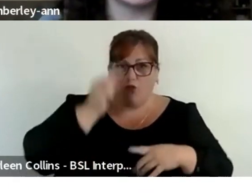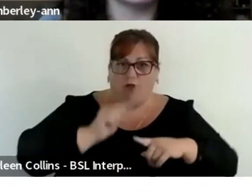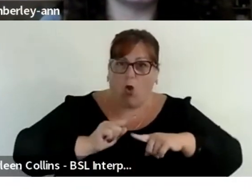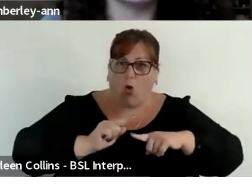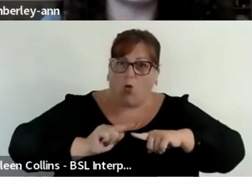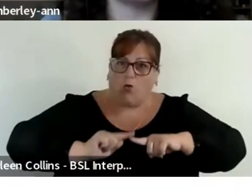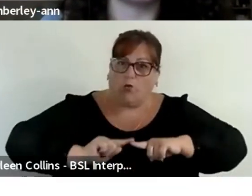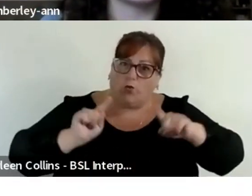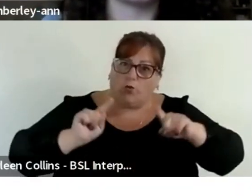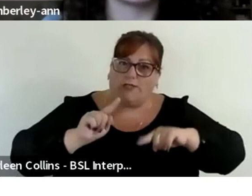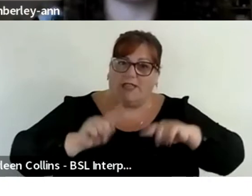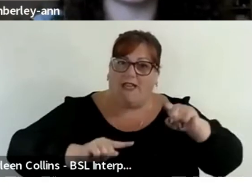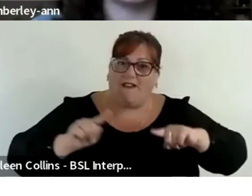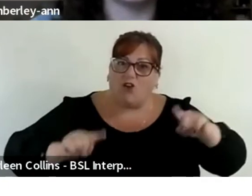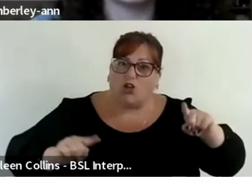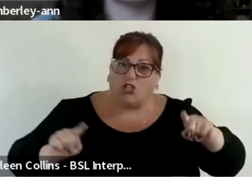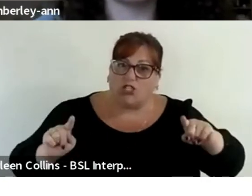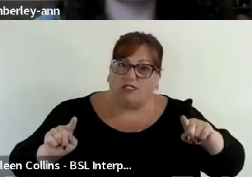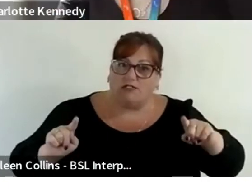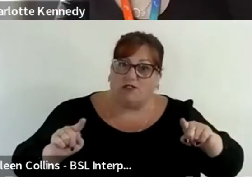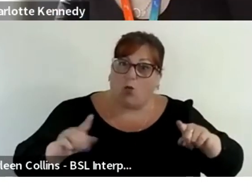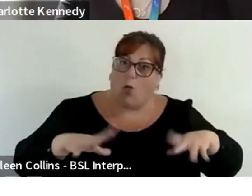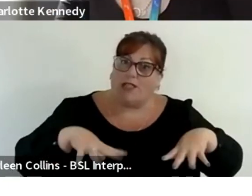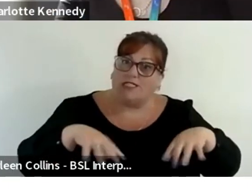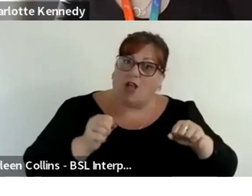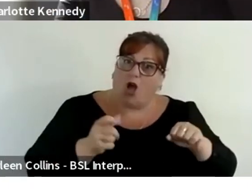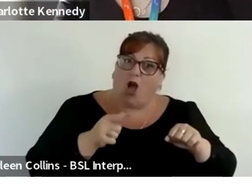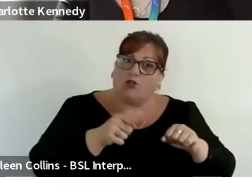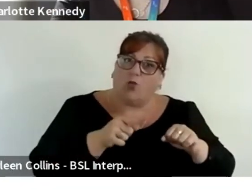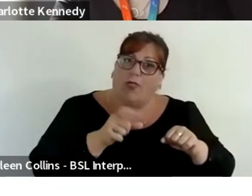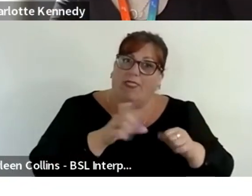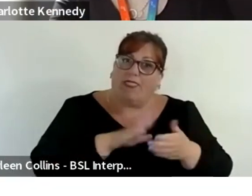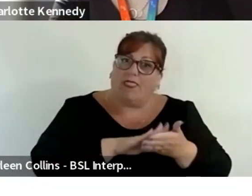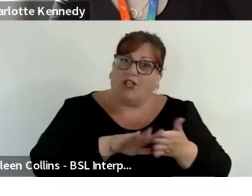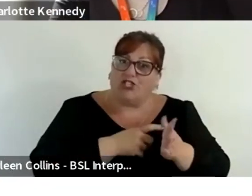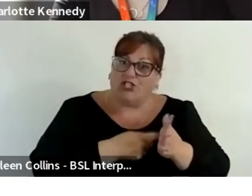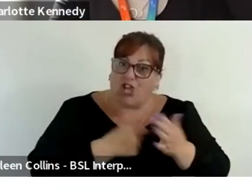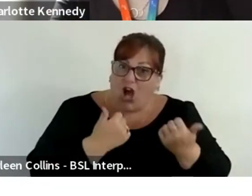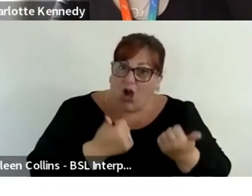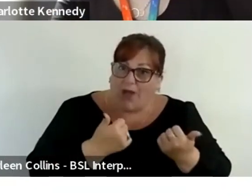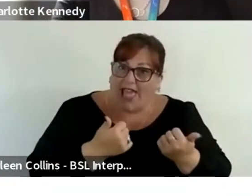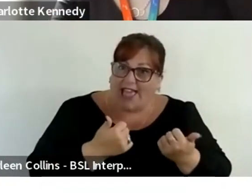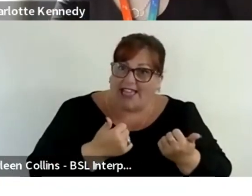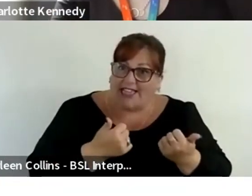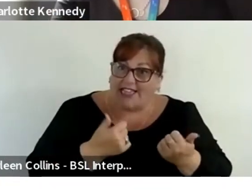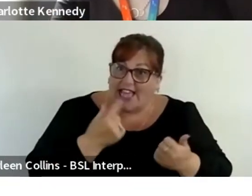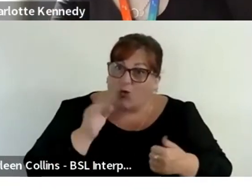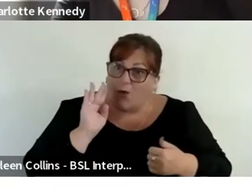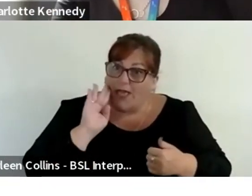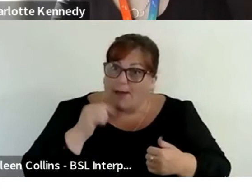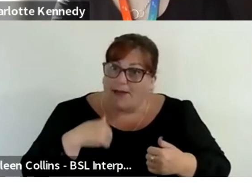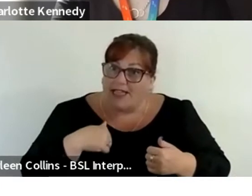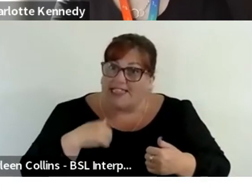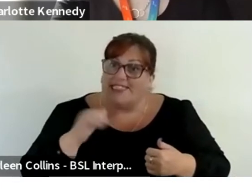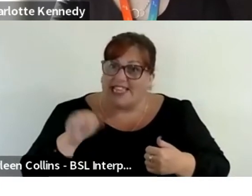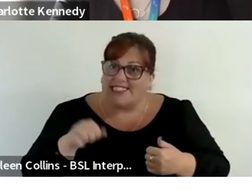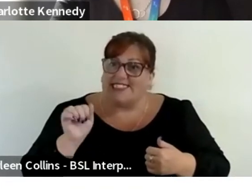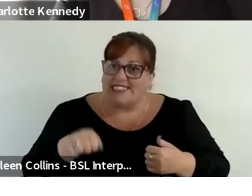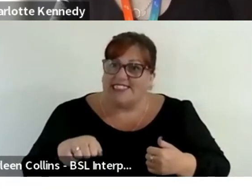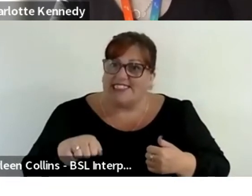Char, if I start with you if that is OK. Yep. Just checking you can hear me OK? Loud and clear.